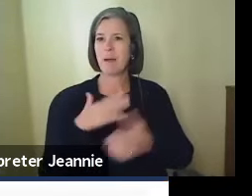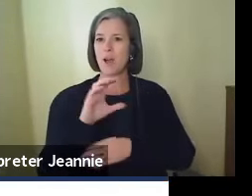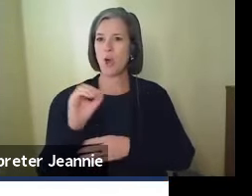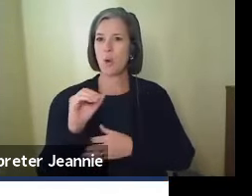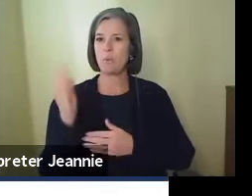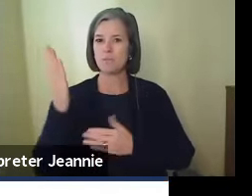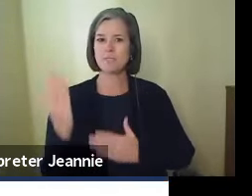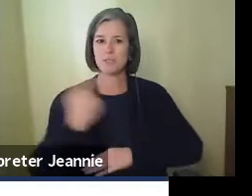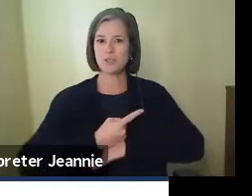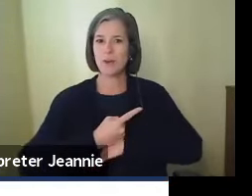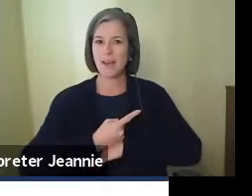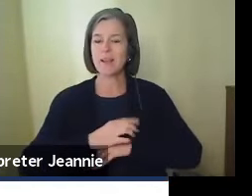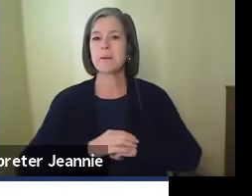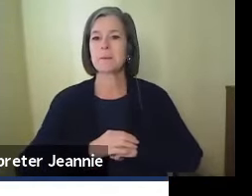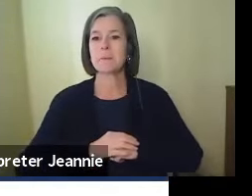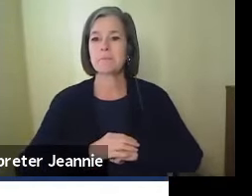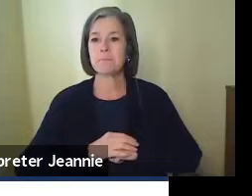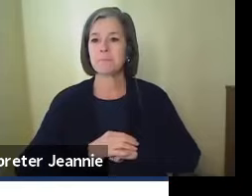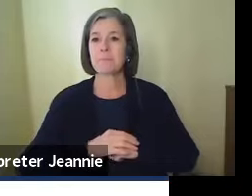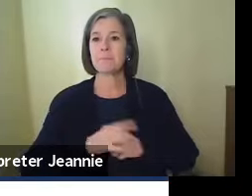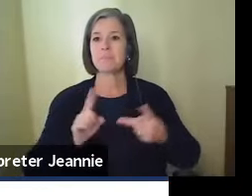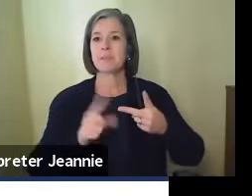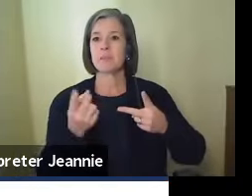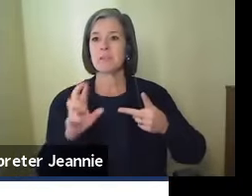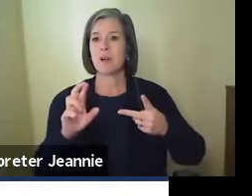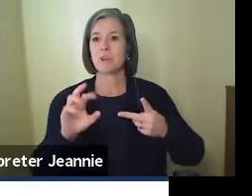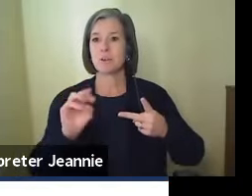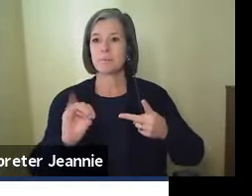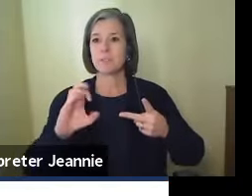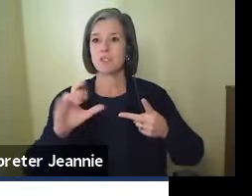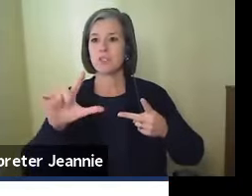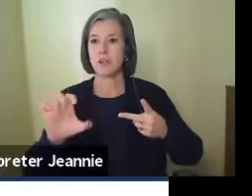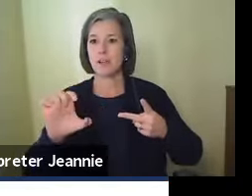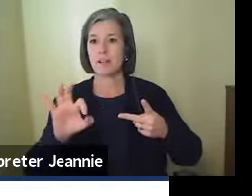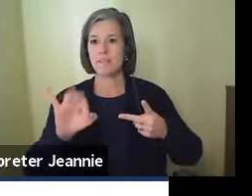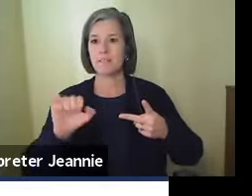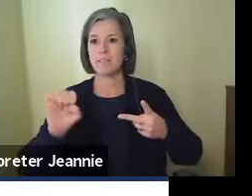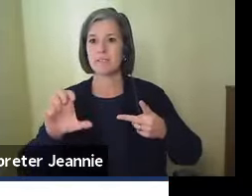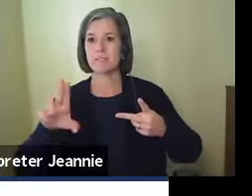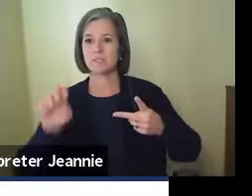who is Dr. Michelle Fiscus with the Tennessee Department of Health.